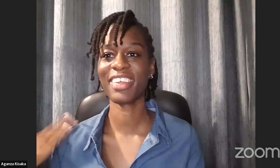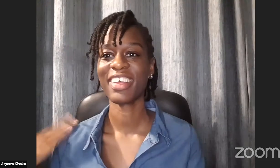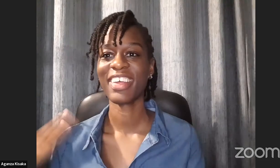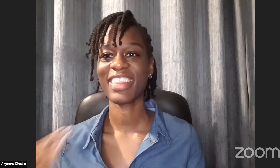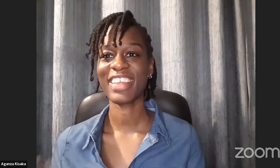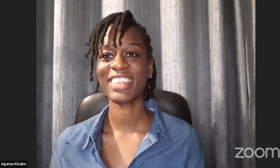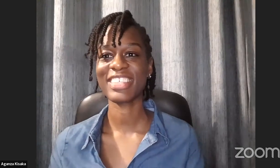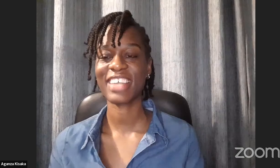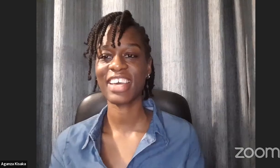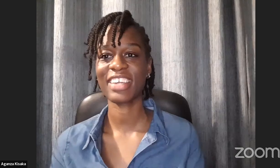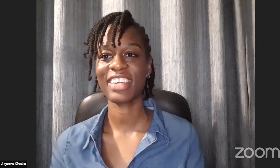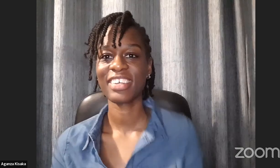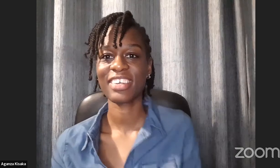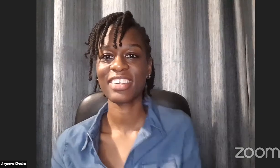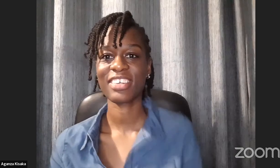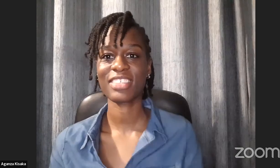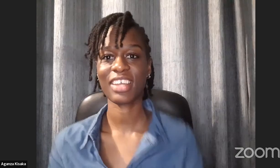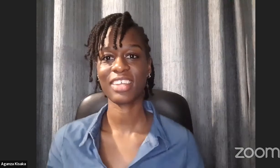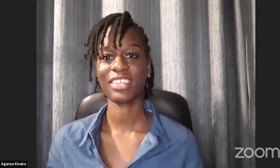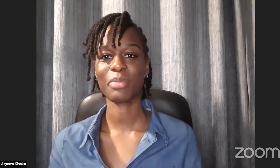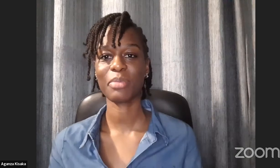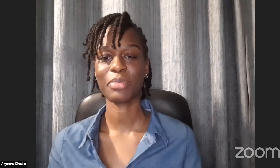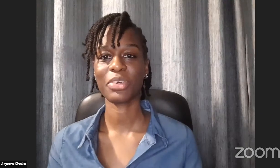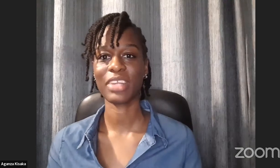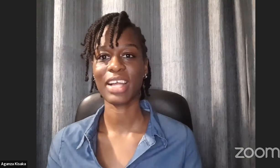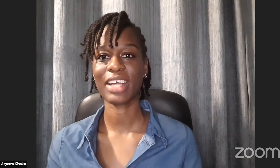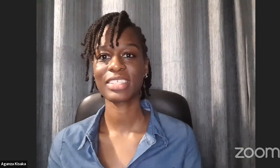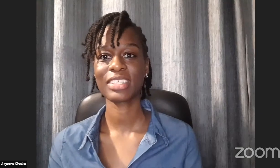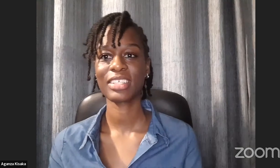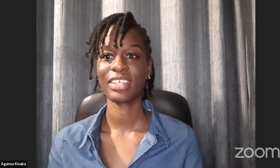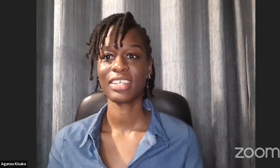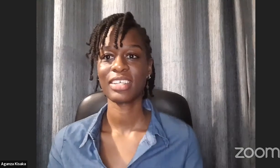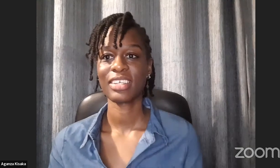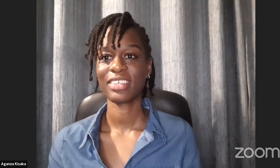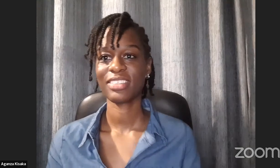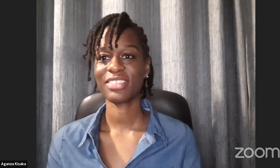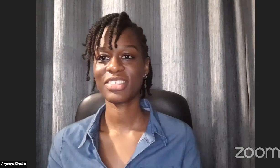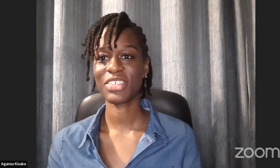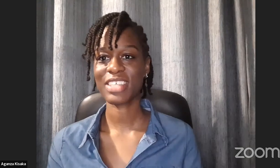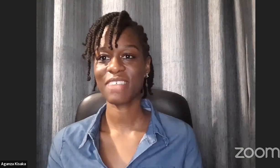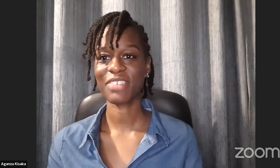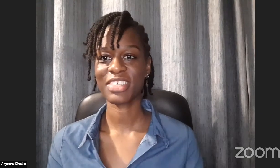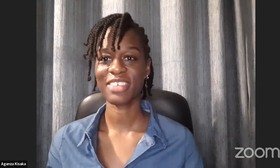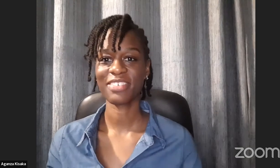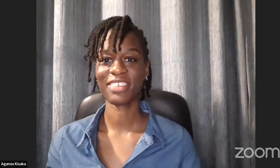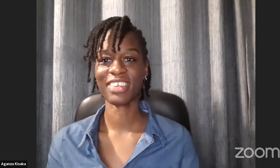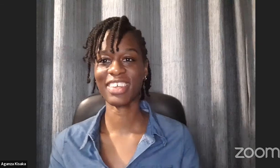than this side, it's like a little bit more relaxed. Do you notice that for yourself?